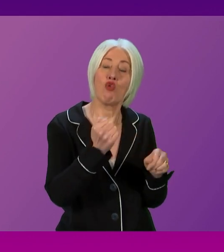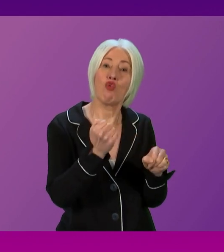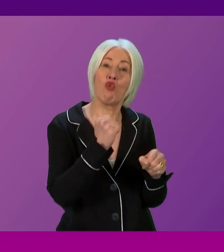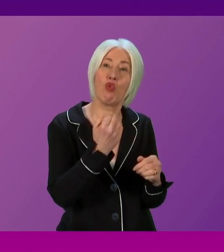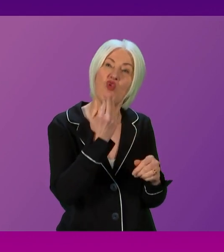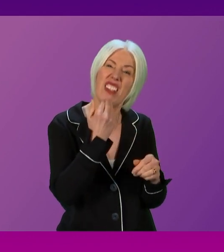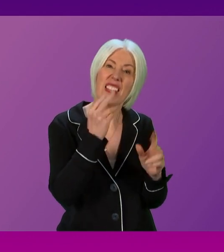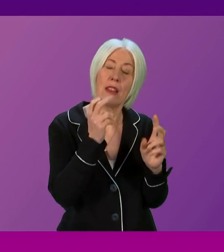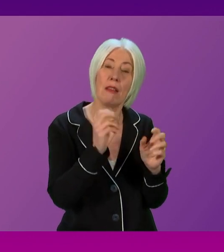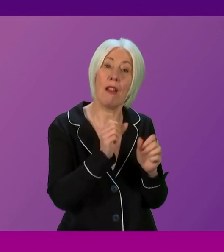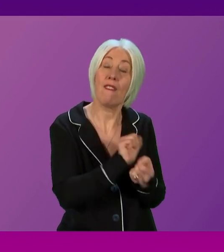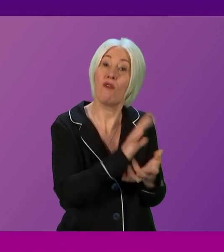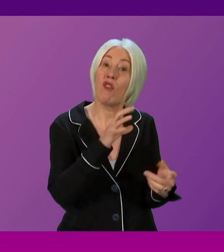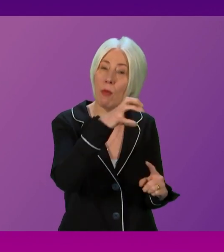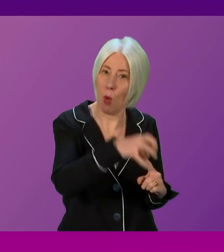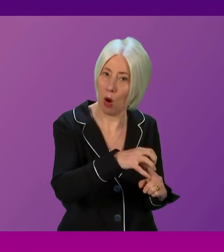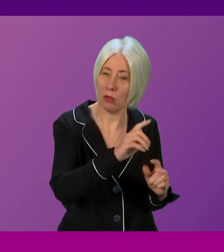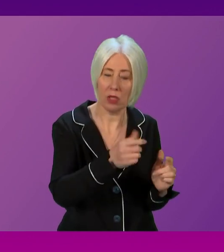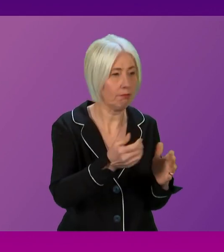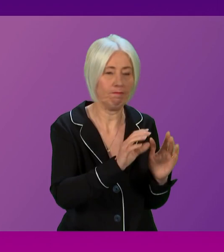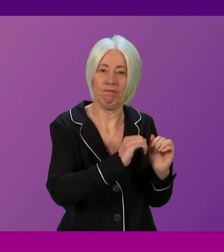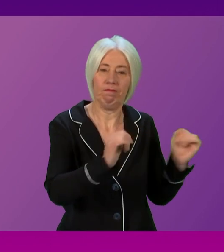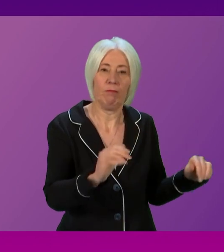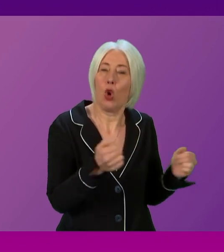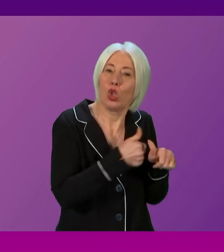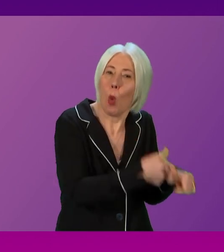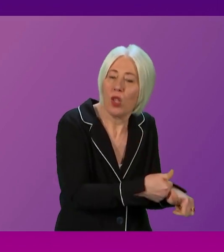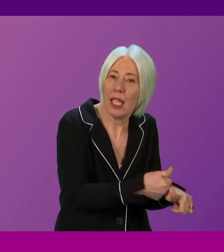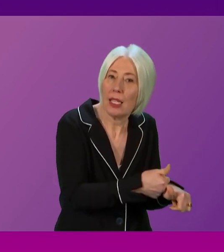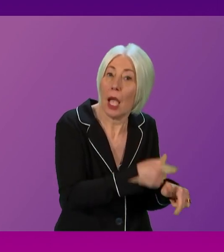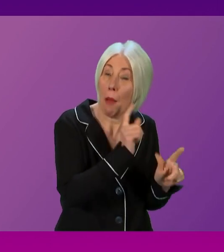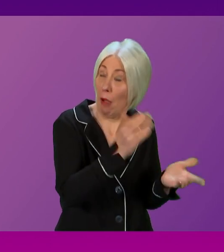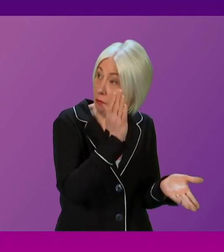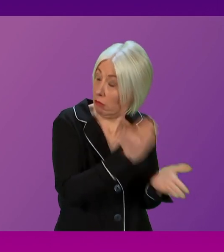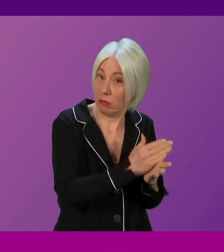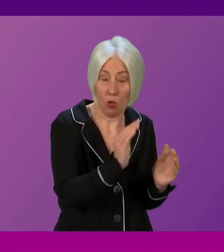even though it fully met the criteria in tackling deprivation and boosting manufacturing.